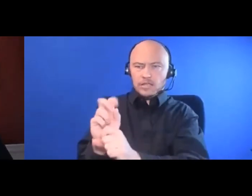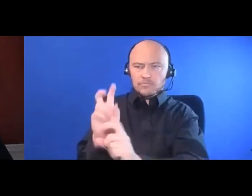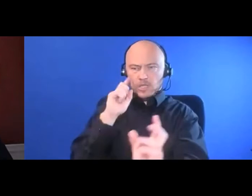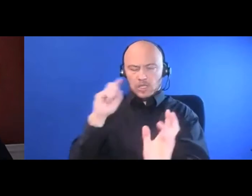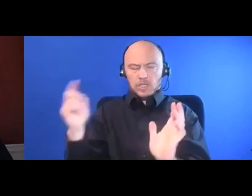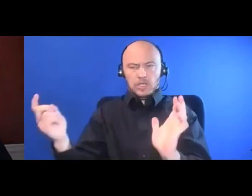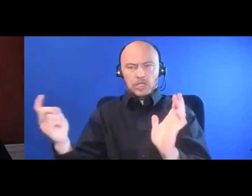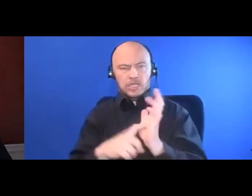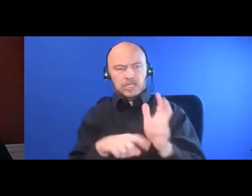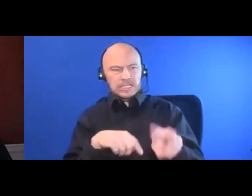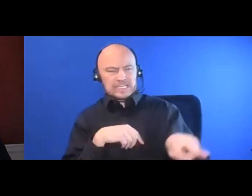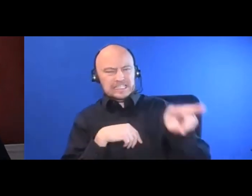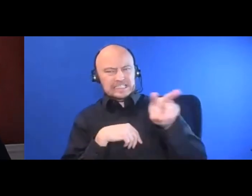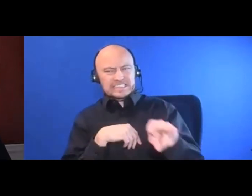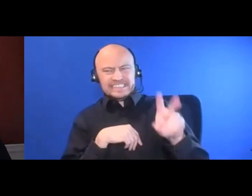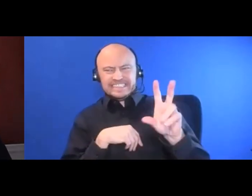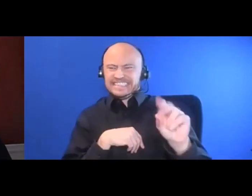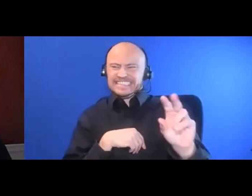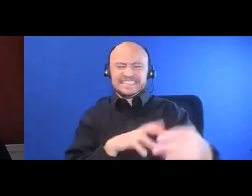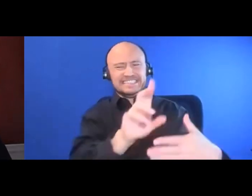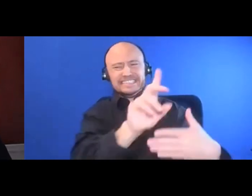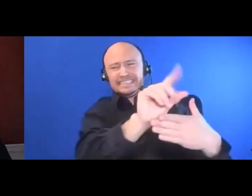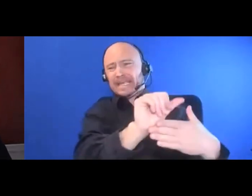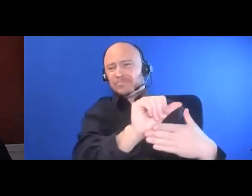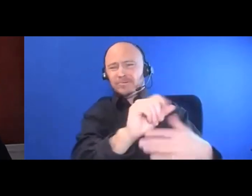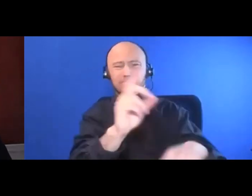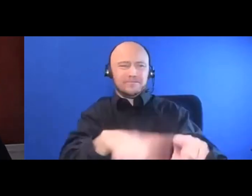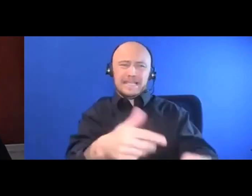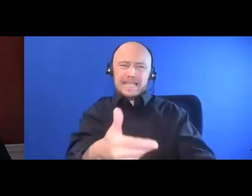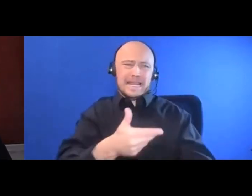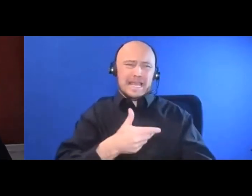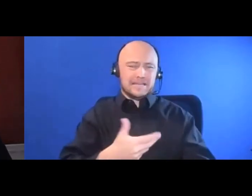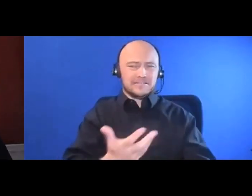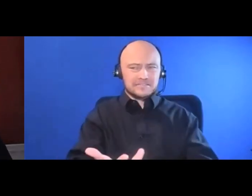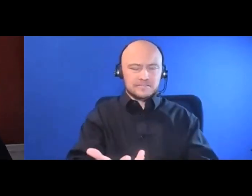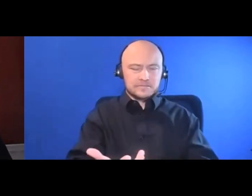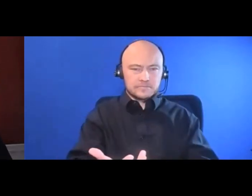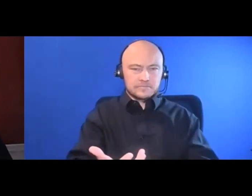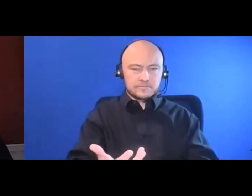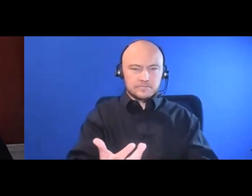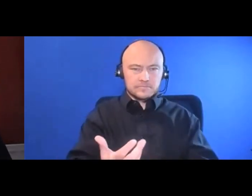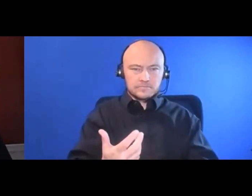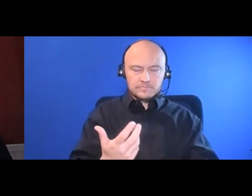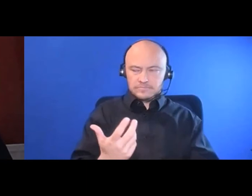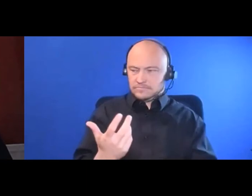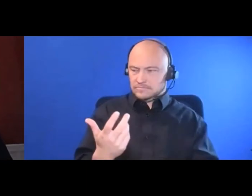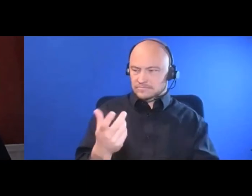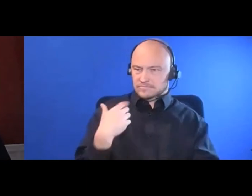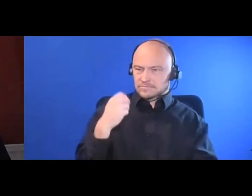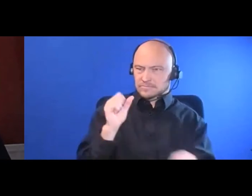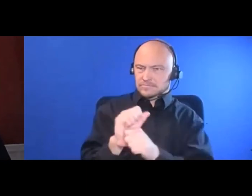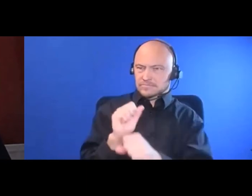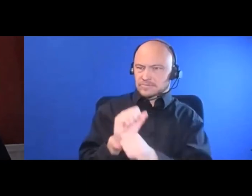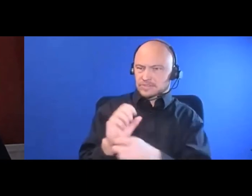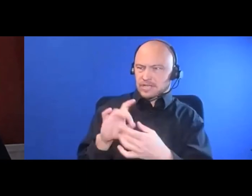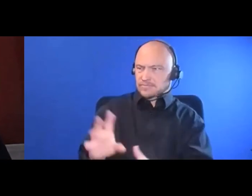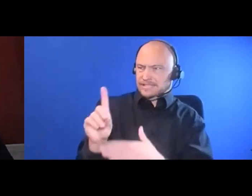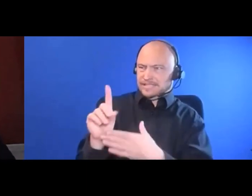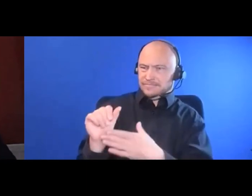and people tell you you're disabled, sometimes for jobs that have nothing to do with your disability.